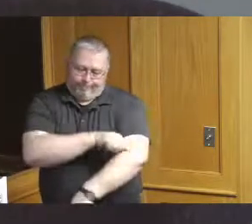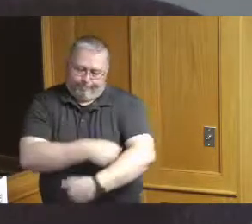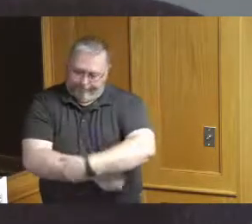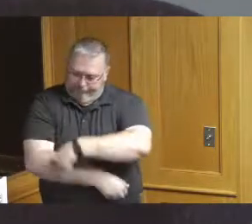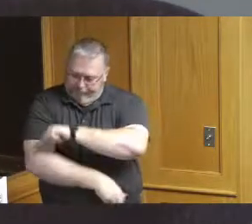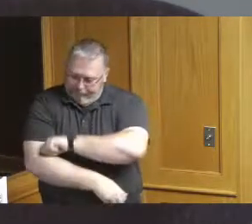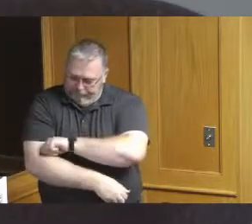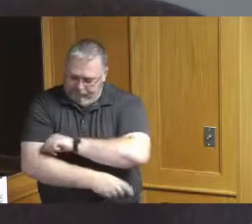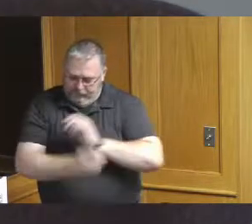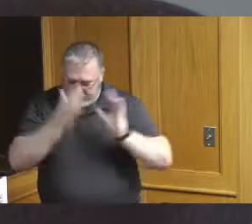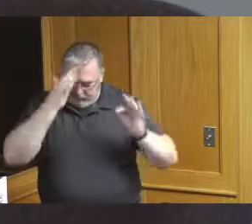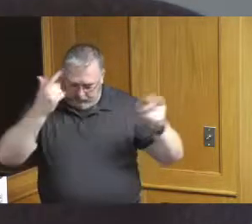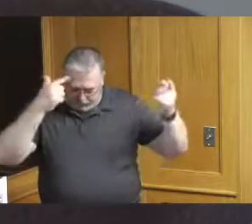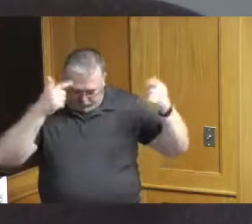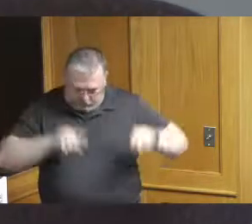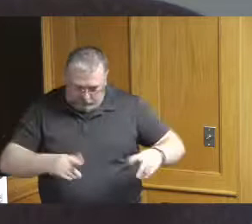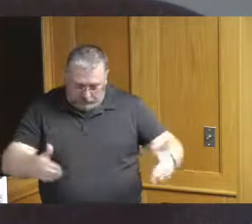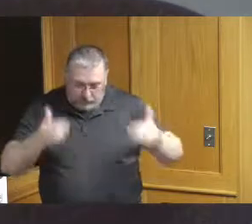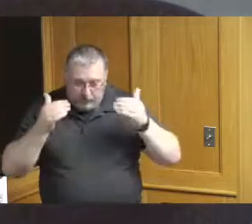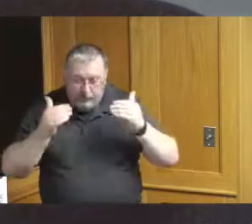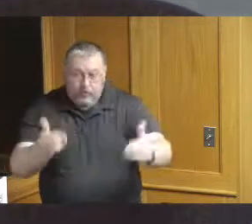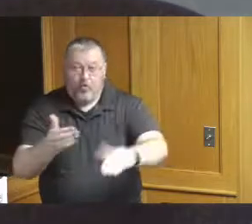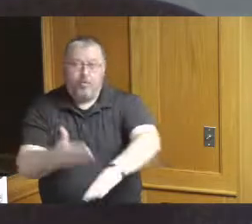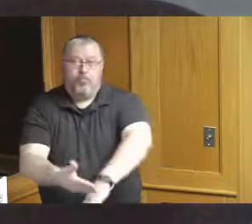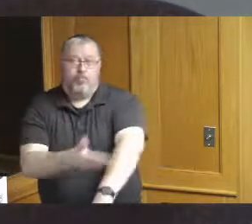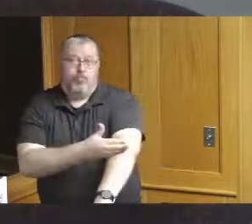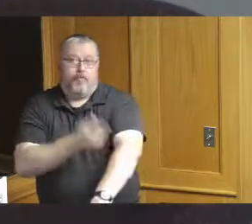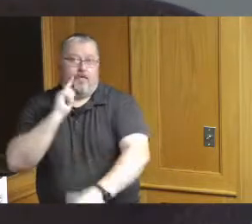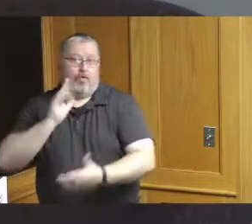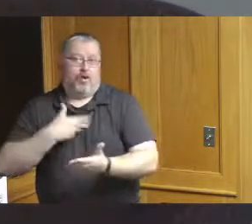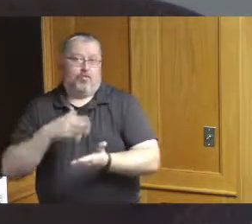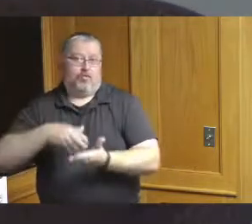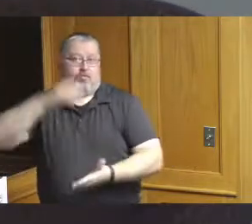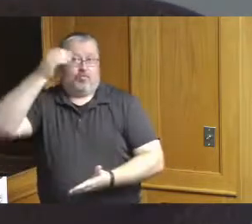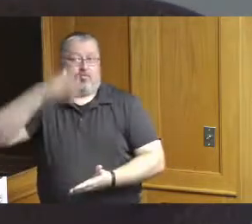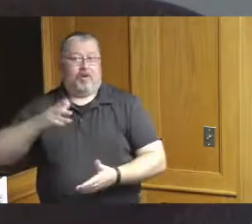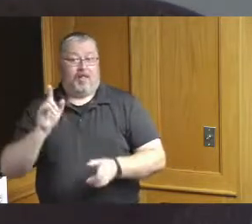forward that's good for these students so that's kind of where i said Madam President i appreciate